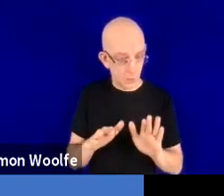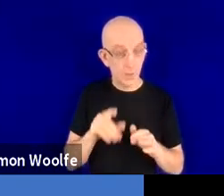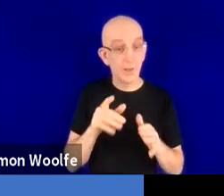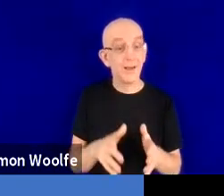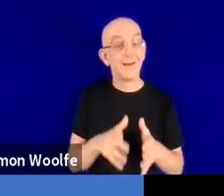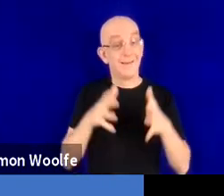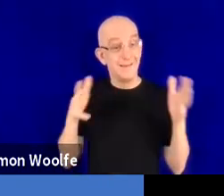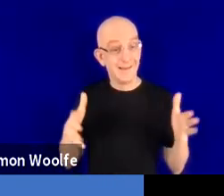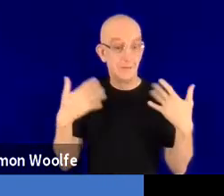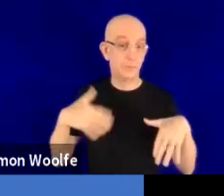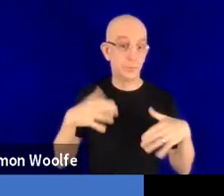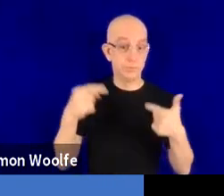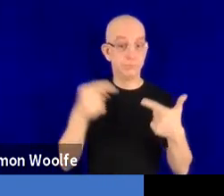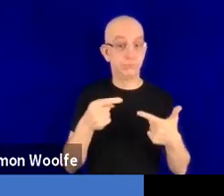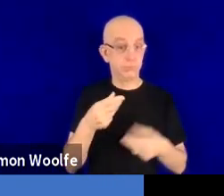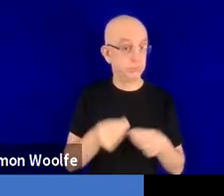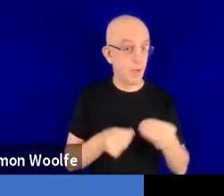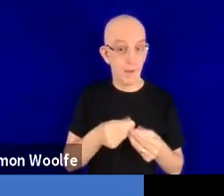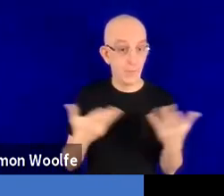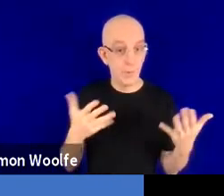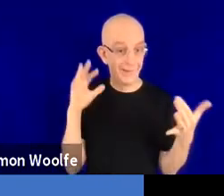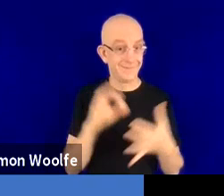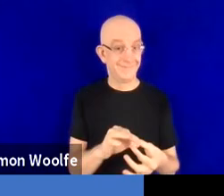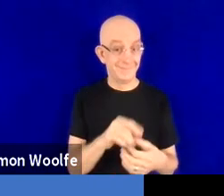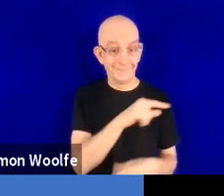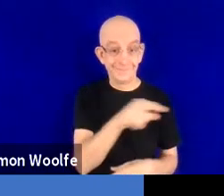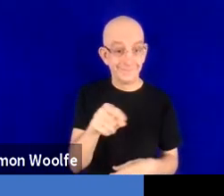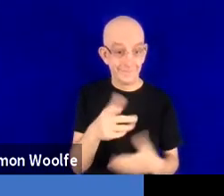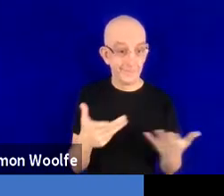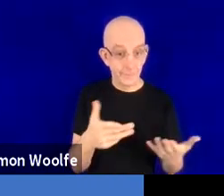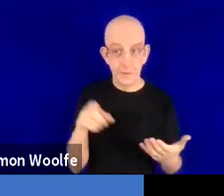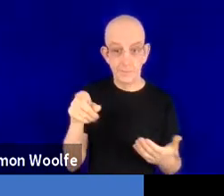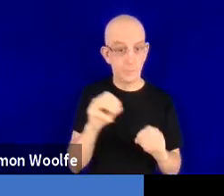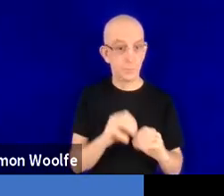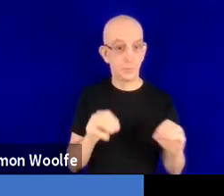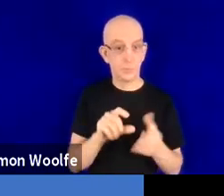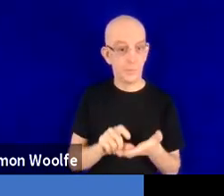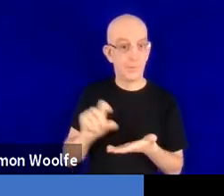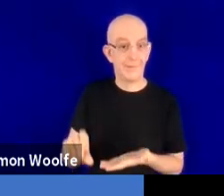So here on the left hand side, we've got the benefit levels or a number of the schemes